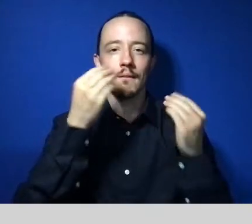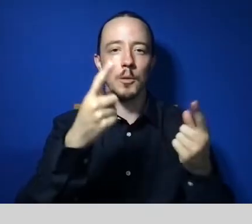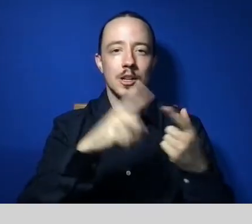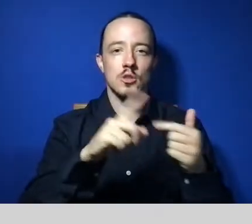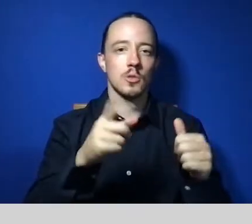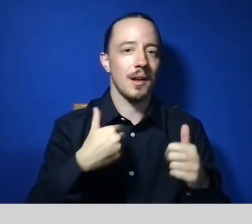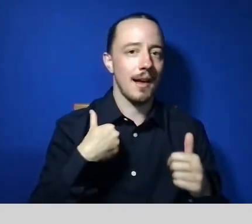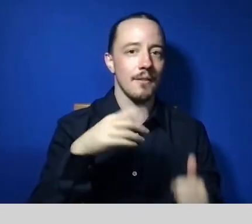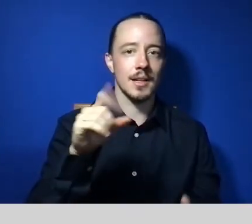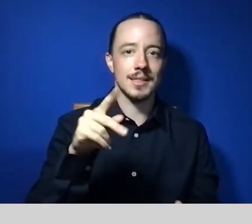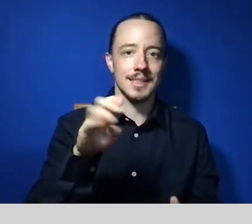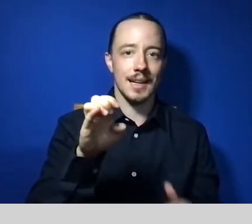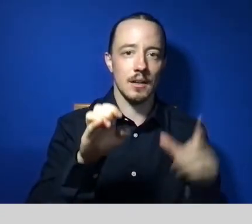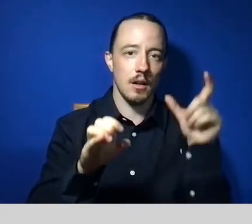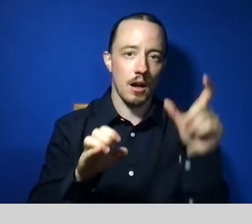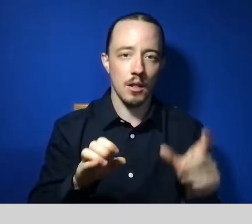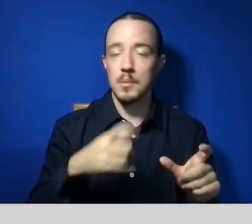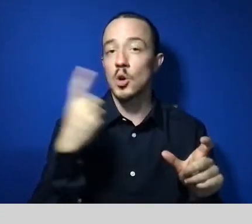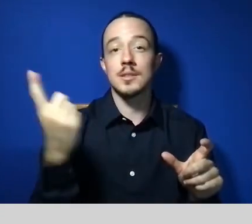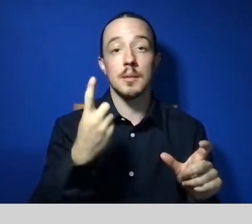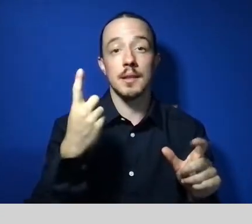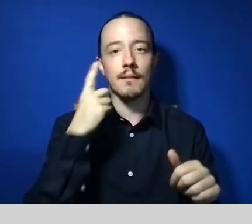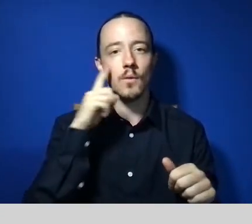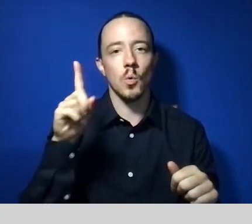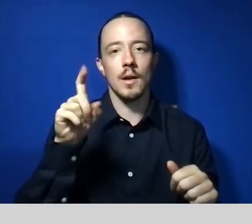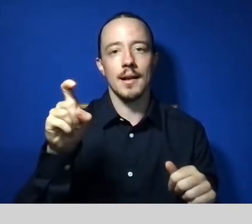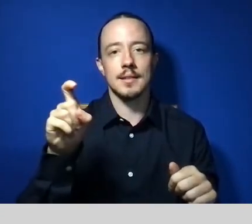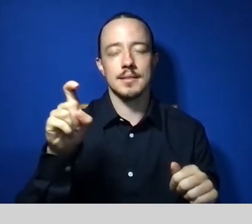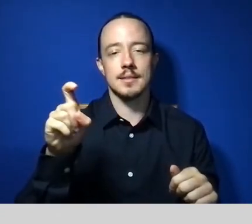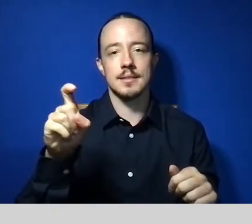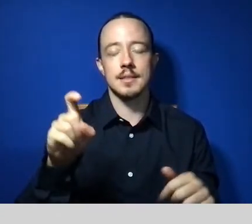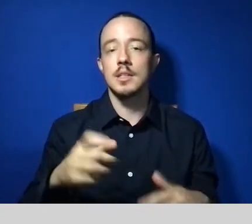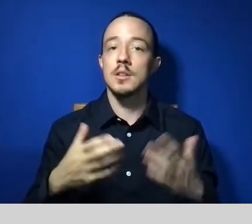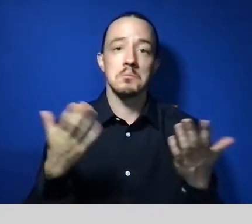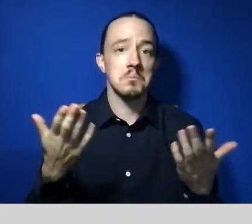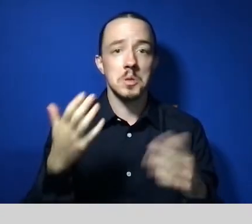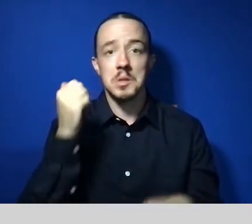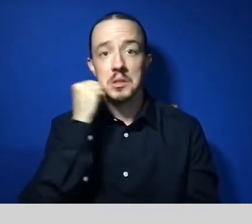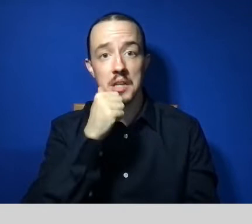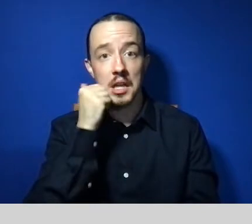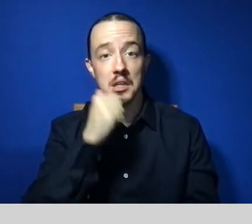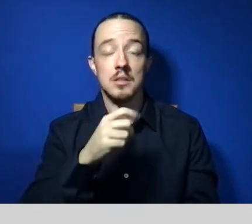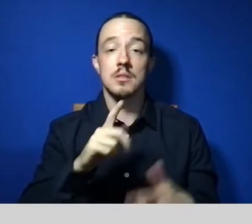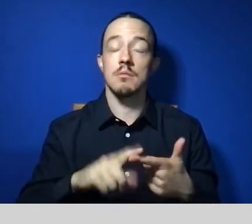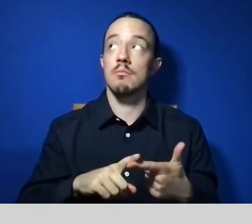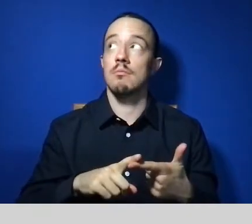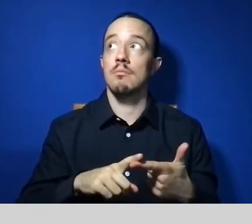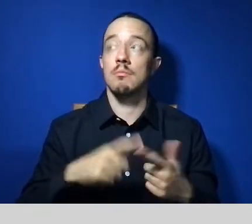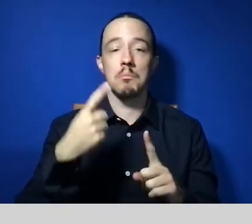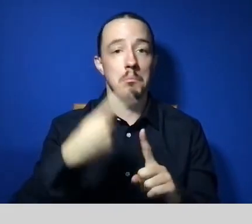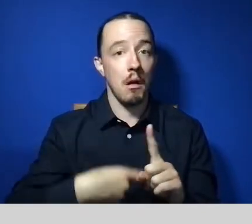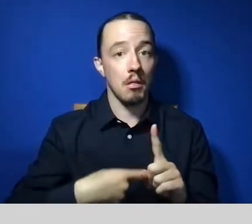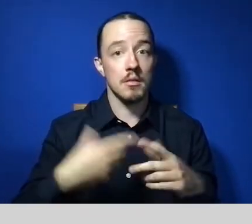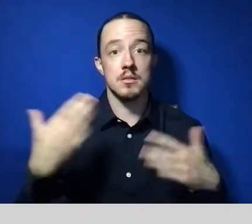So there's a date column or something for the X axis. It could be days. It could be, you know, month.